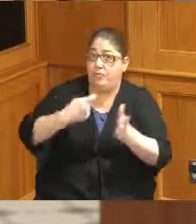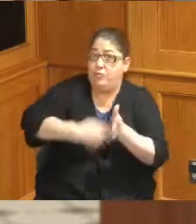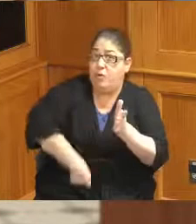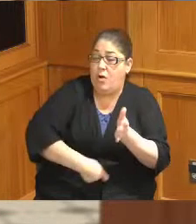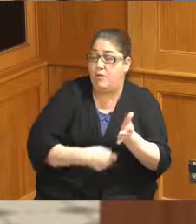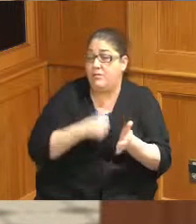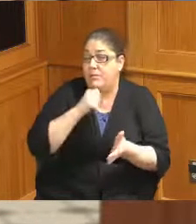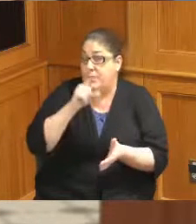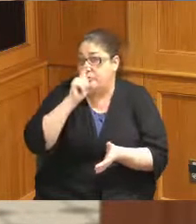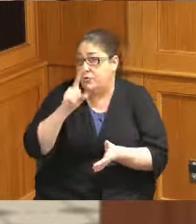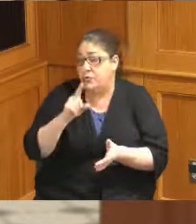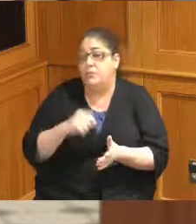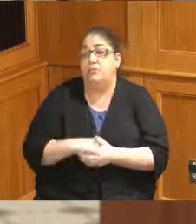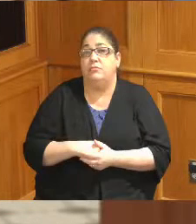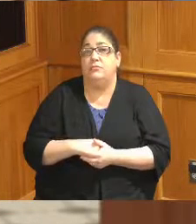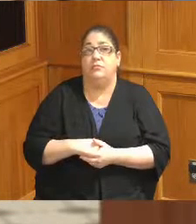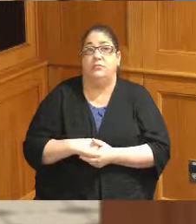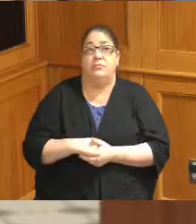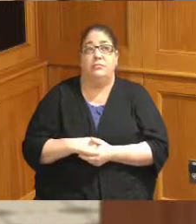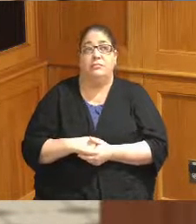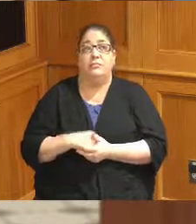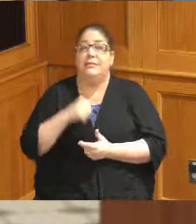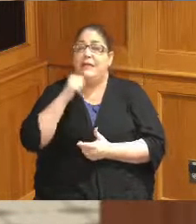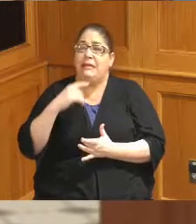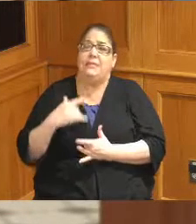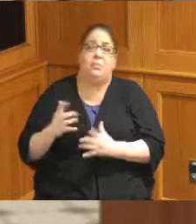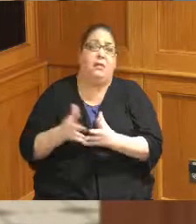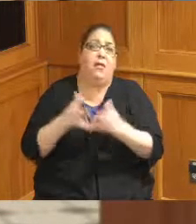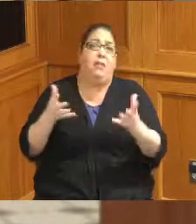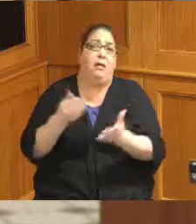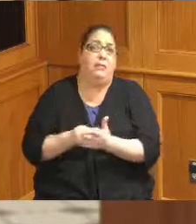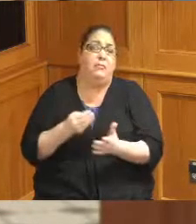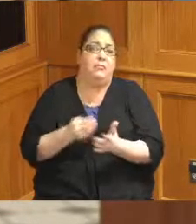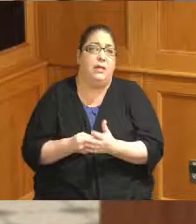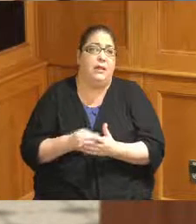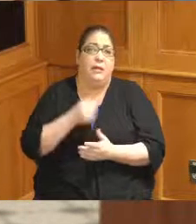it's not envisioned to be a lot it's there aren't there aren't too many fire hydrants there okay